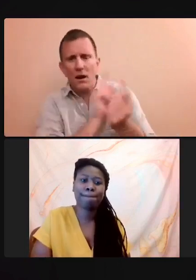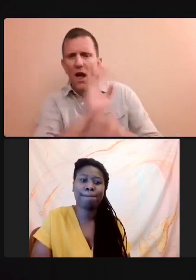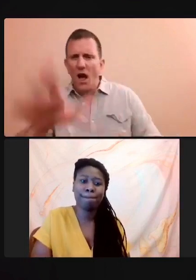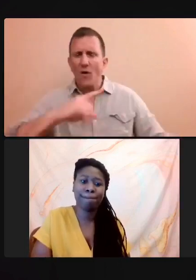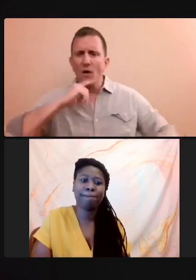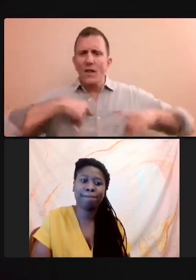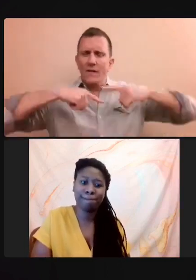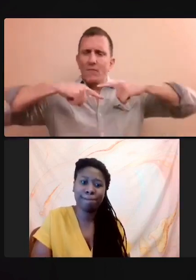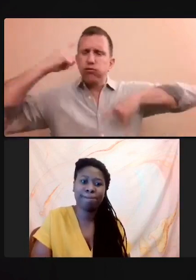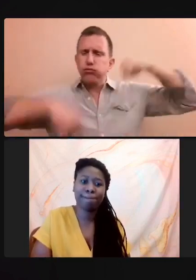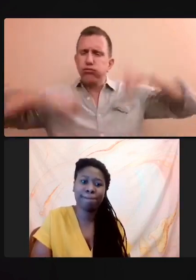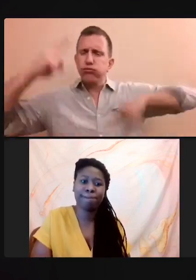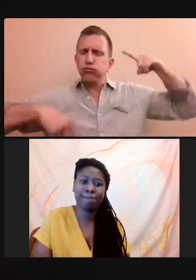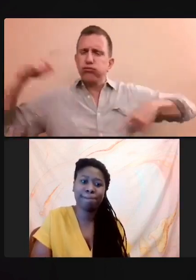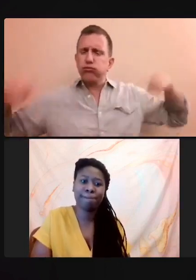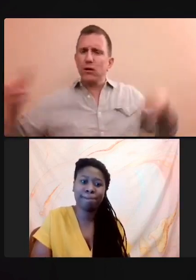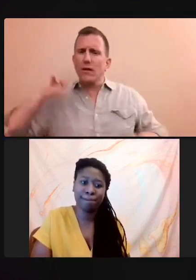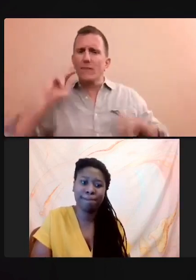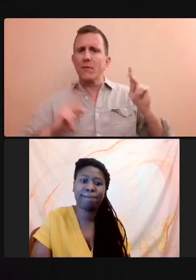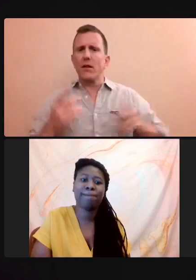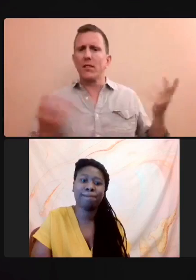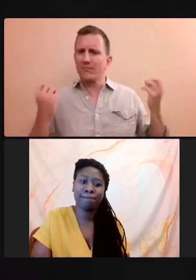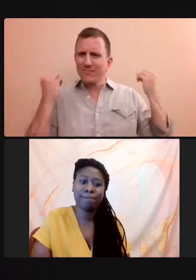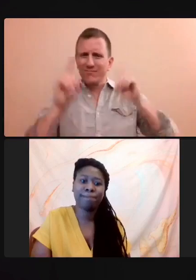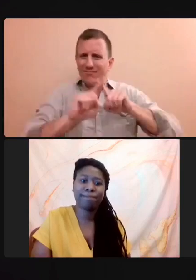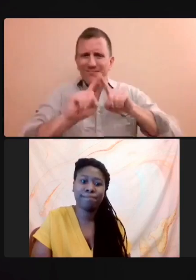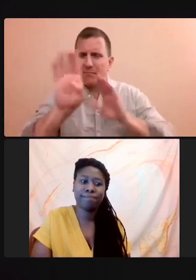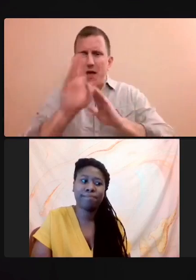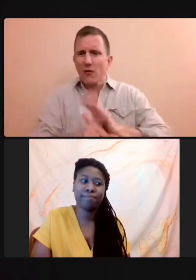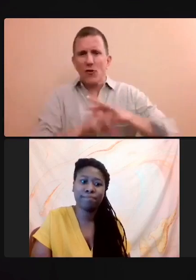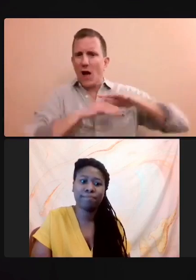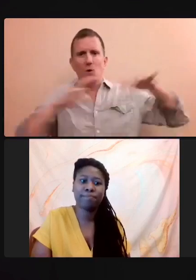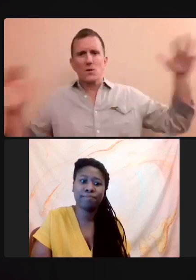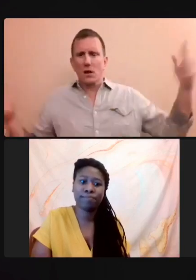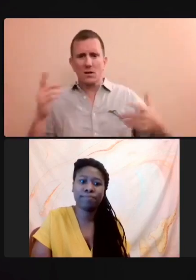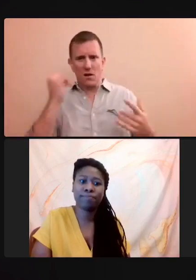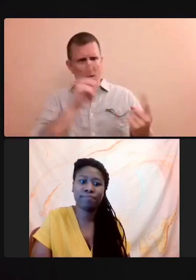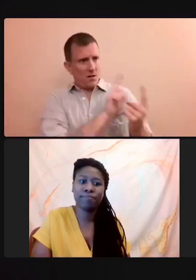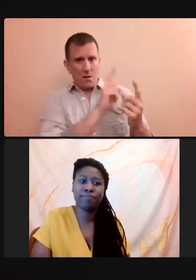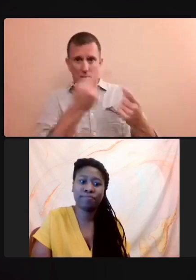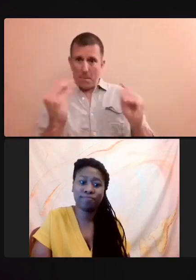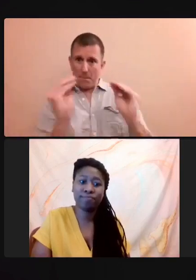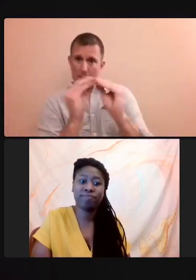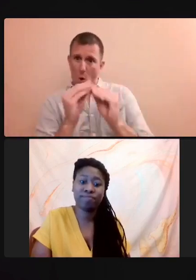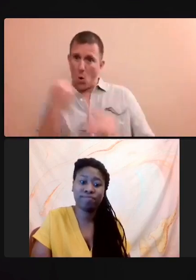into our community, but they are a layer in our community. Yes. Yes.